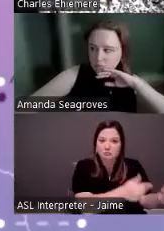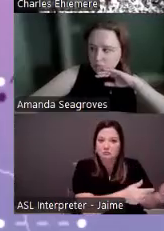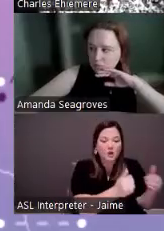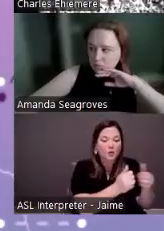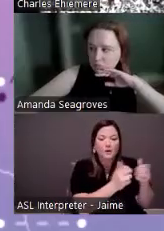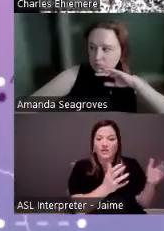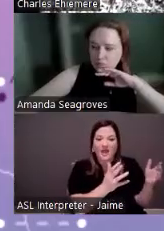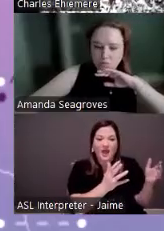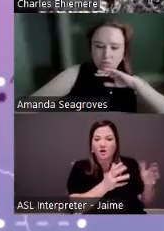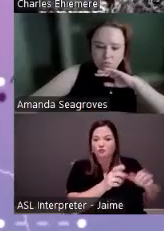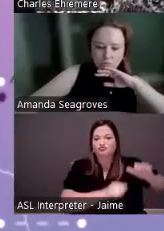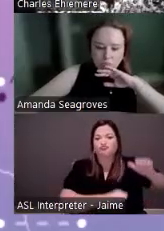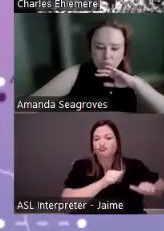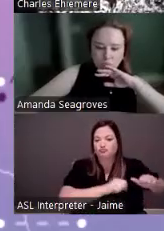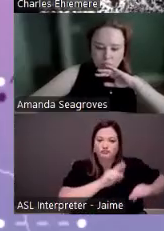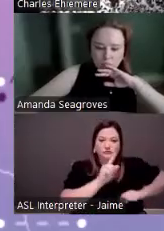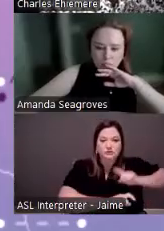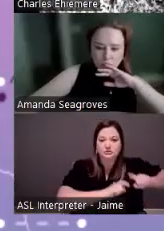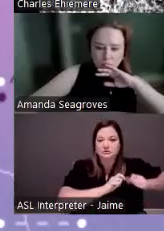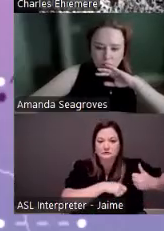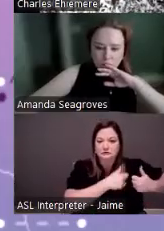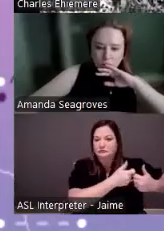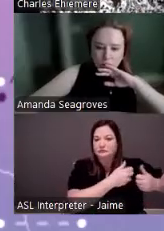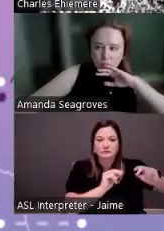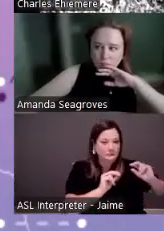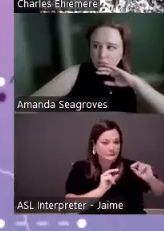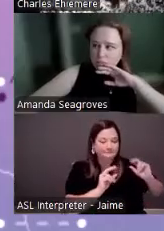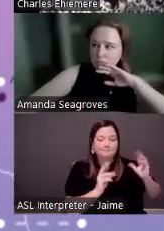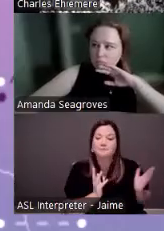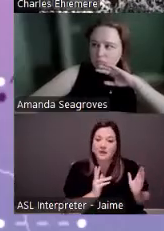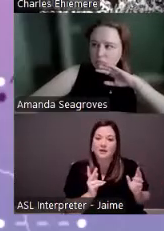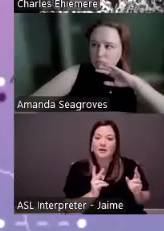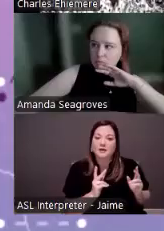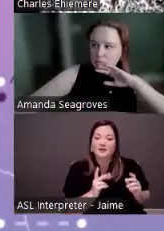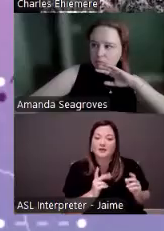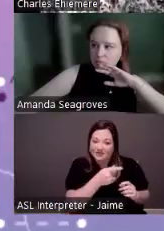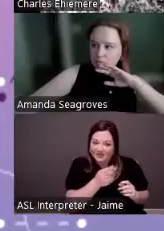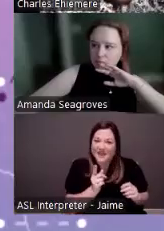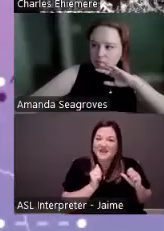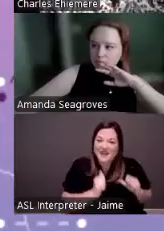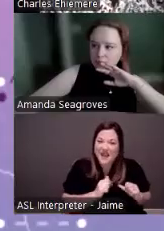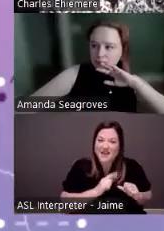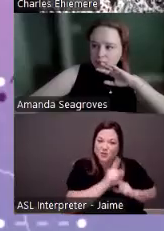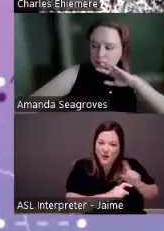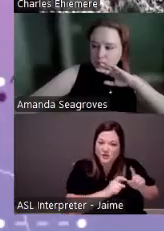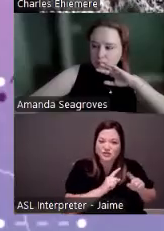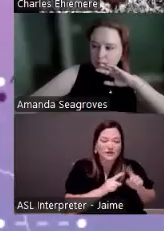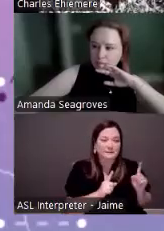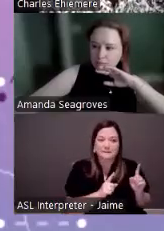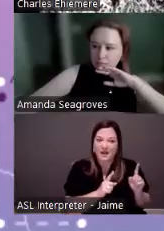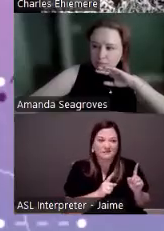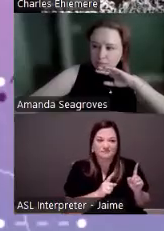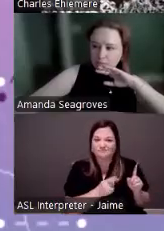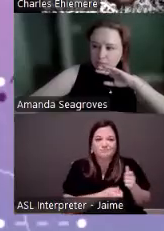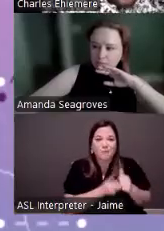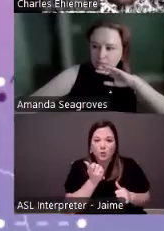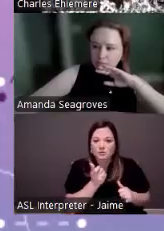So I'm not saying that people will not be able to question, but a large number of persons will agree to what the leaders, whether religious leaders